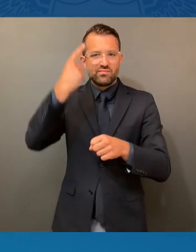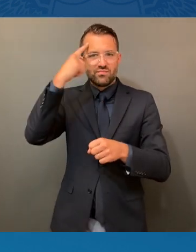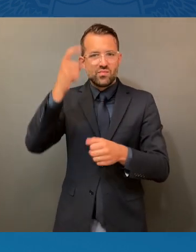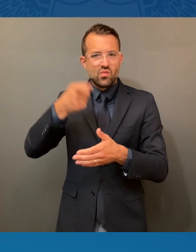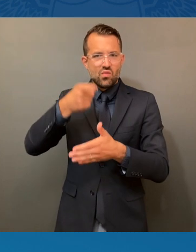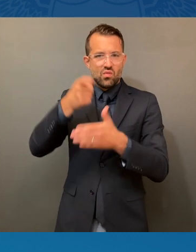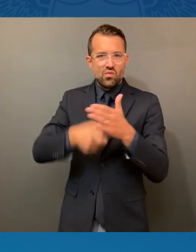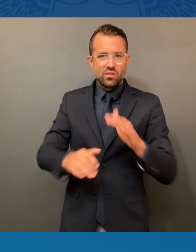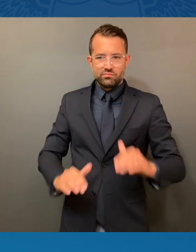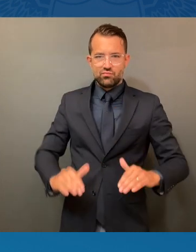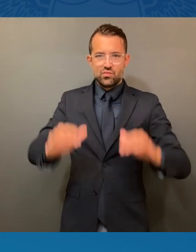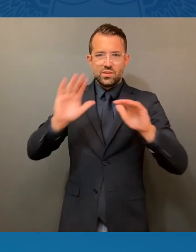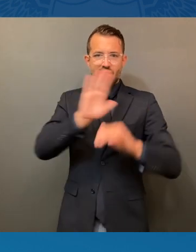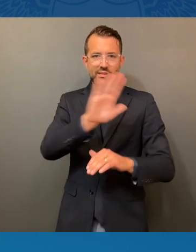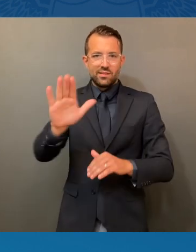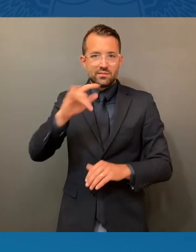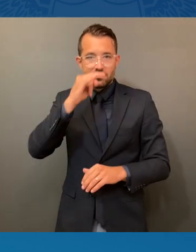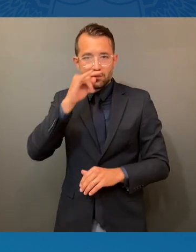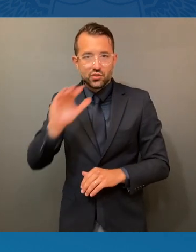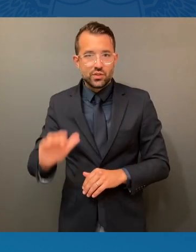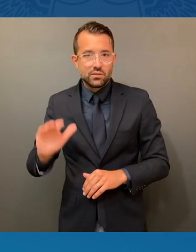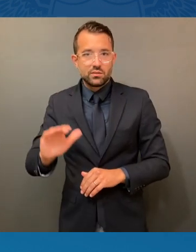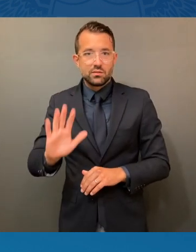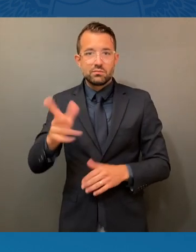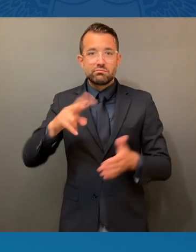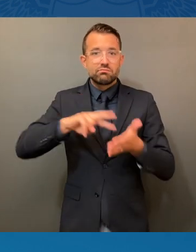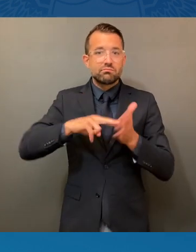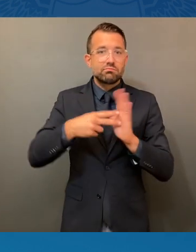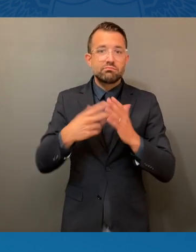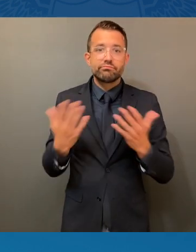That means putting more money in the pockets of a person